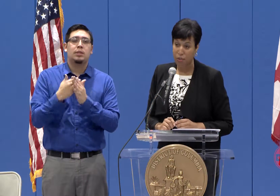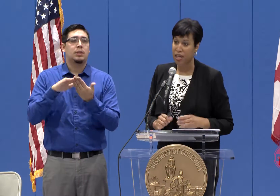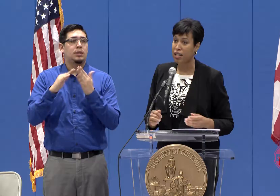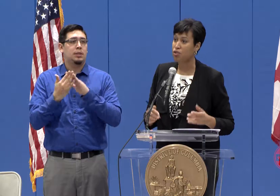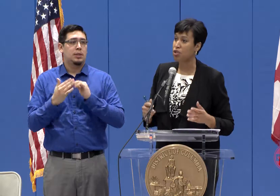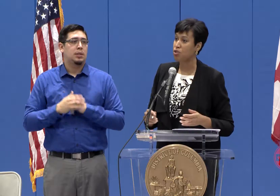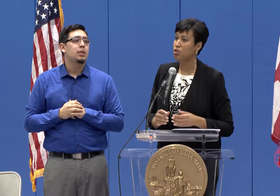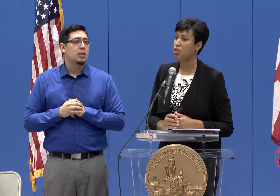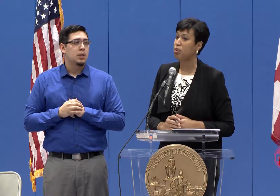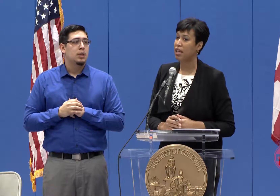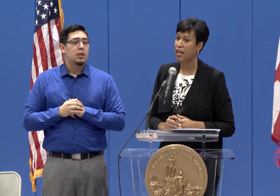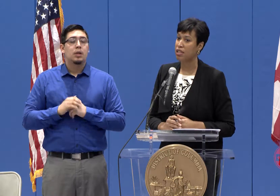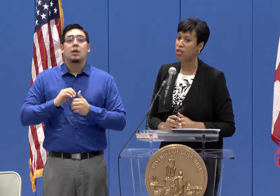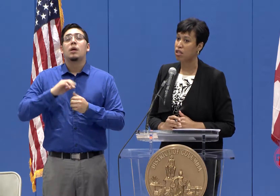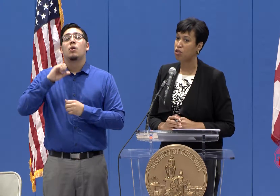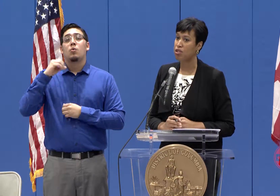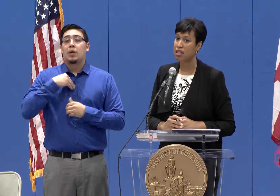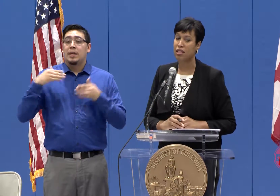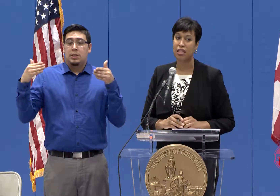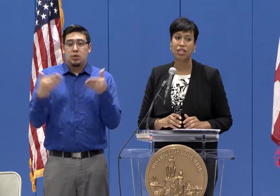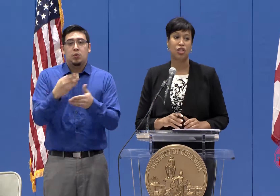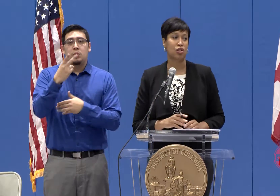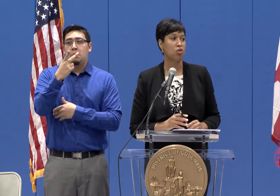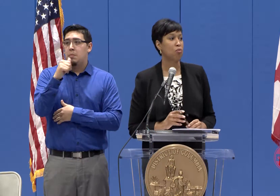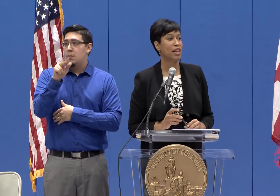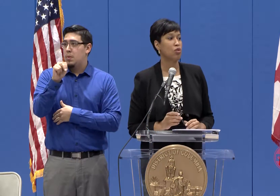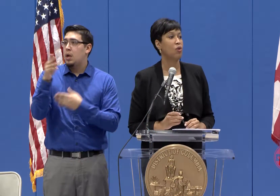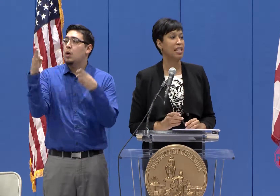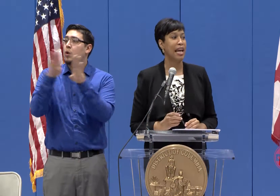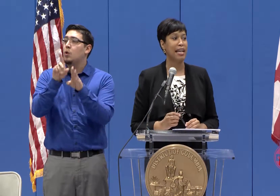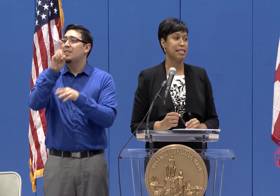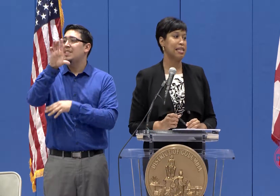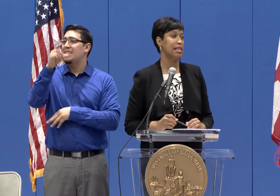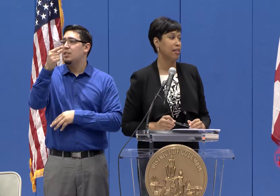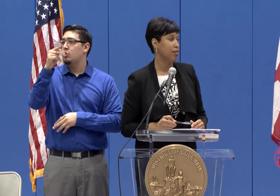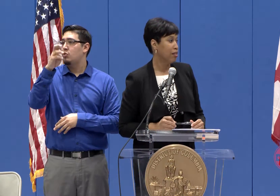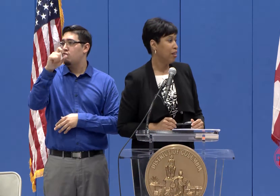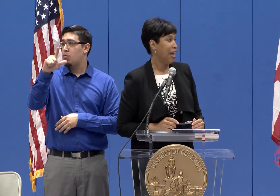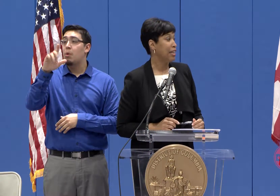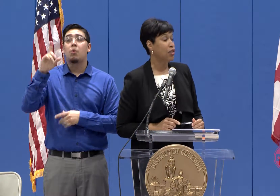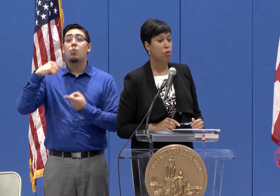SO WE INTRODUCED A PLAN TO CLOSE D.C. GENERAL BY 2018 AND IN